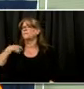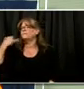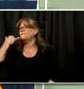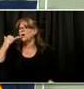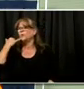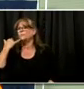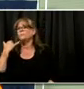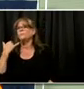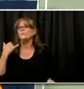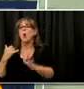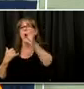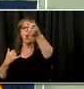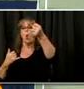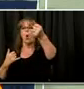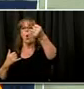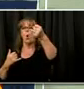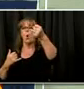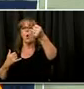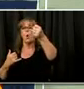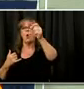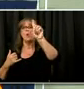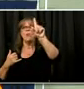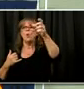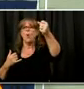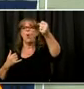we're going to turn you up a little bit and if you can start your question over go ahead